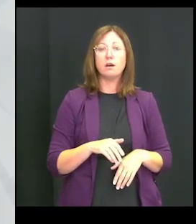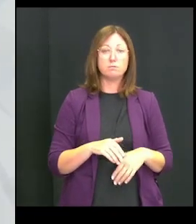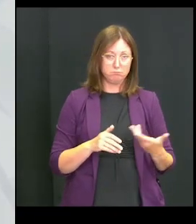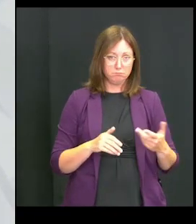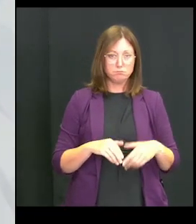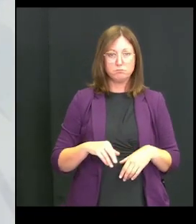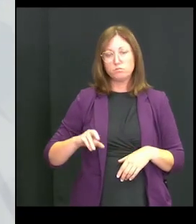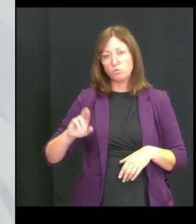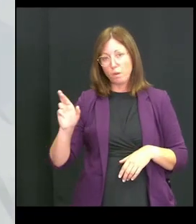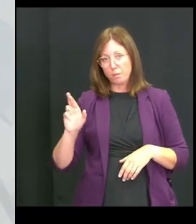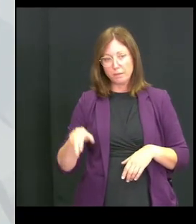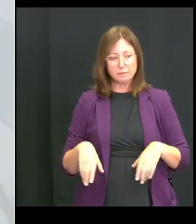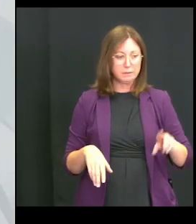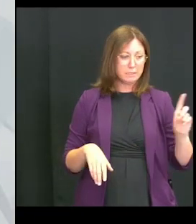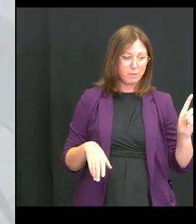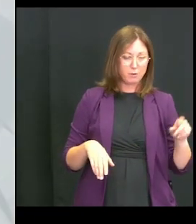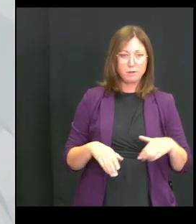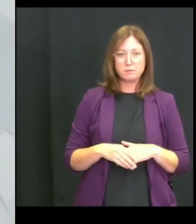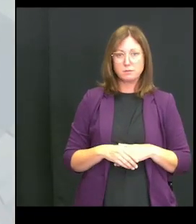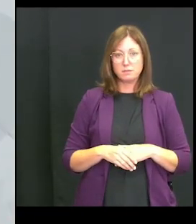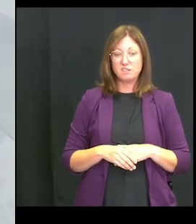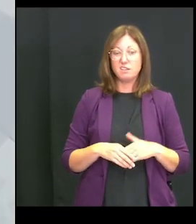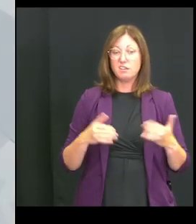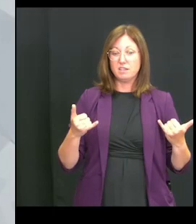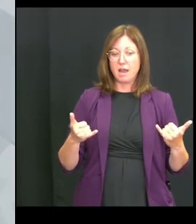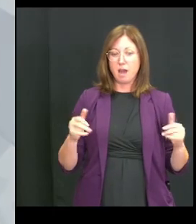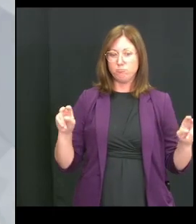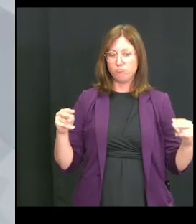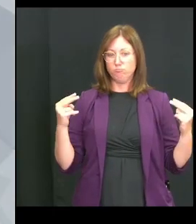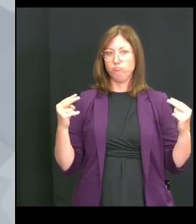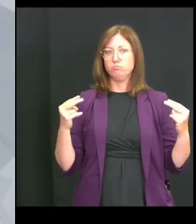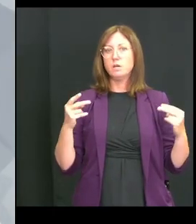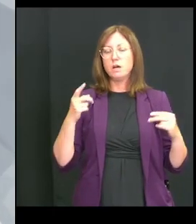Because of the rhetorical signals sent, especially by the Republican party,